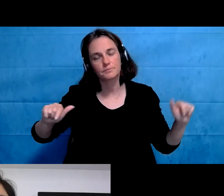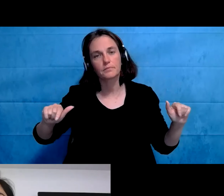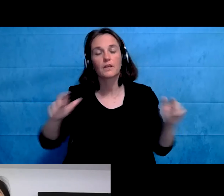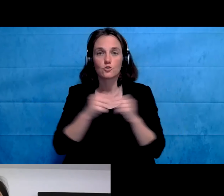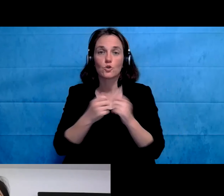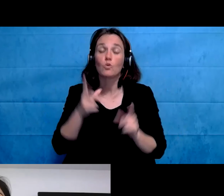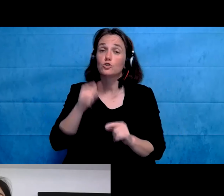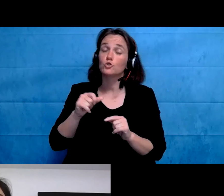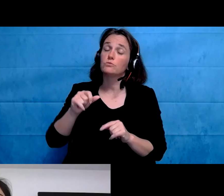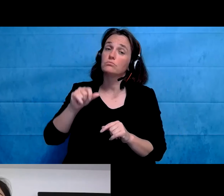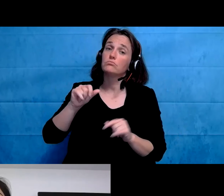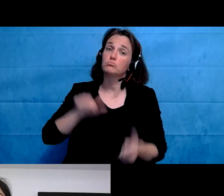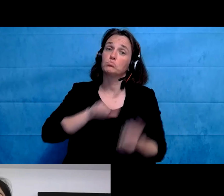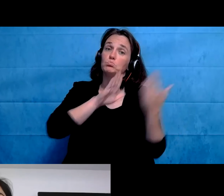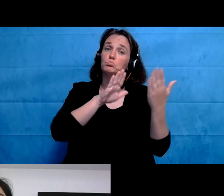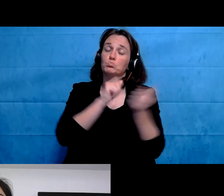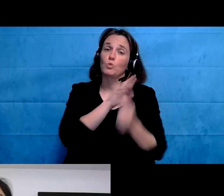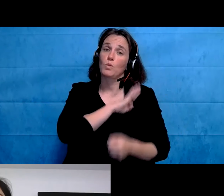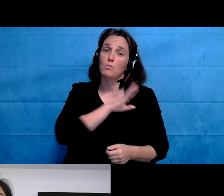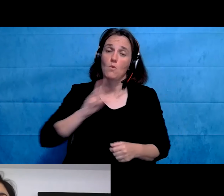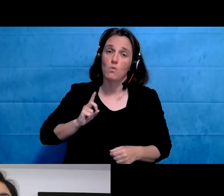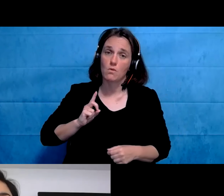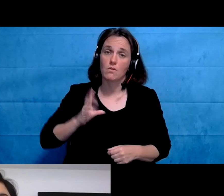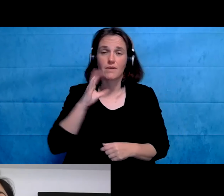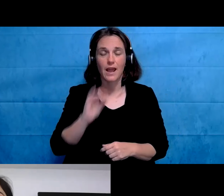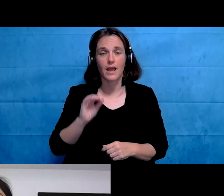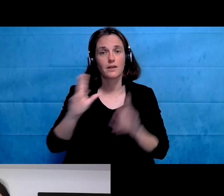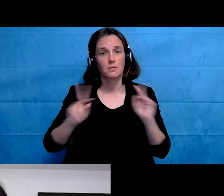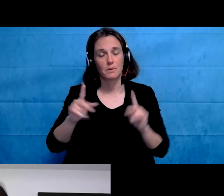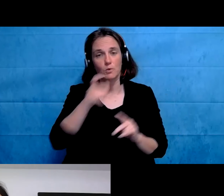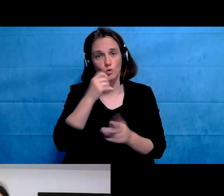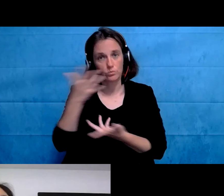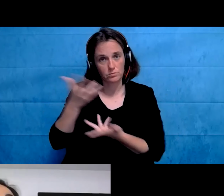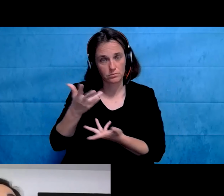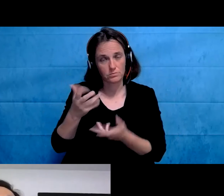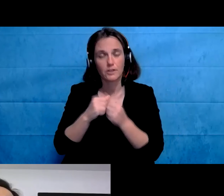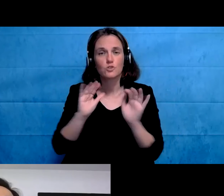to your board about and people who you work with, and kind of gauge where your comfort level is. And you also wanna think